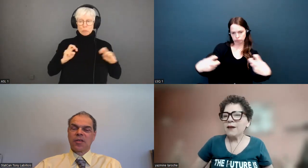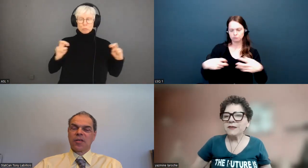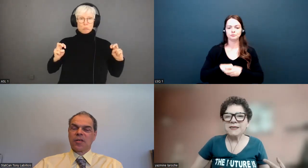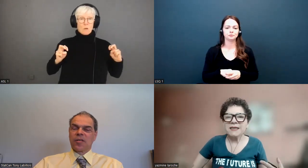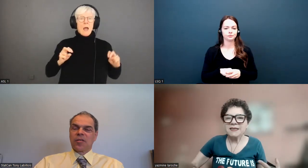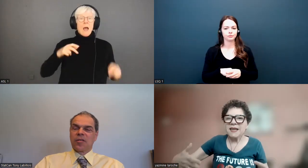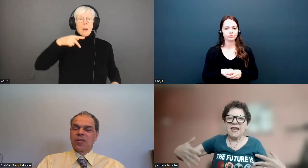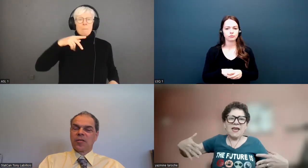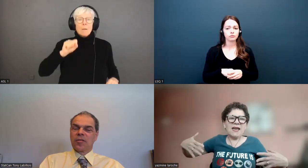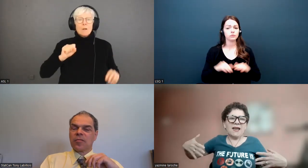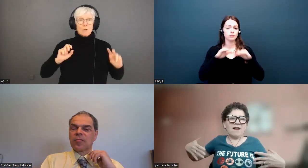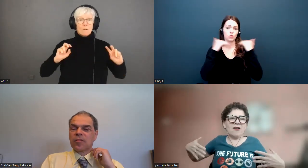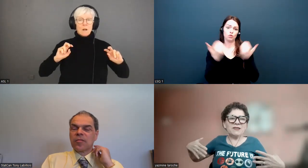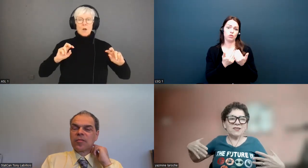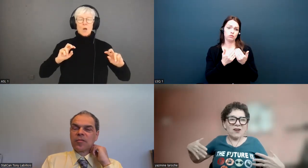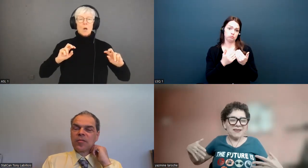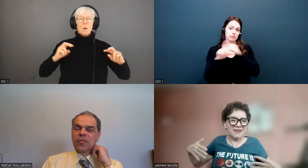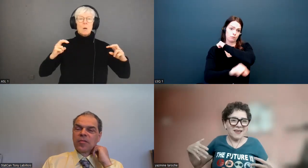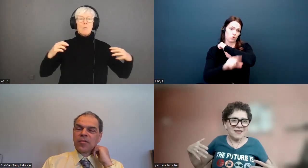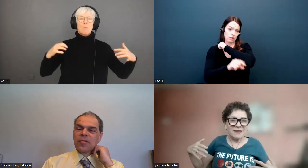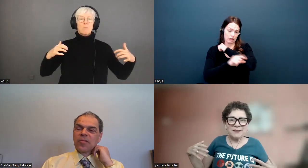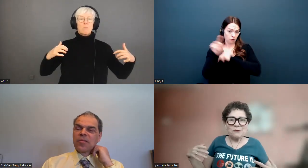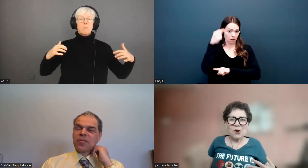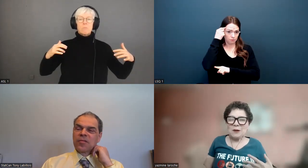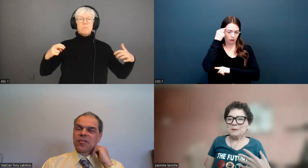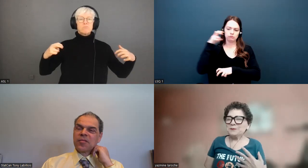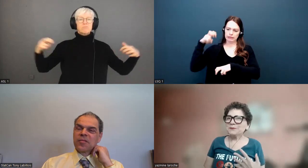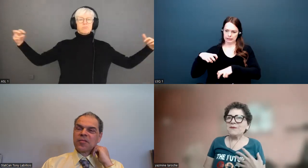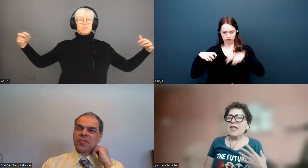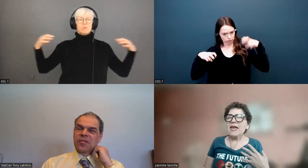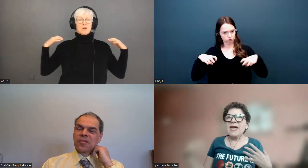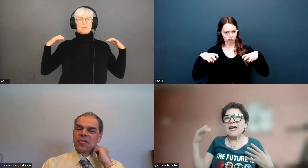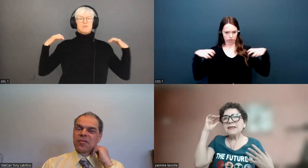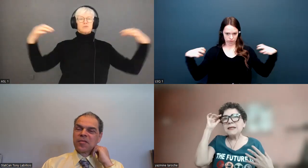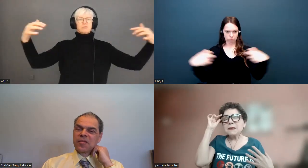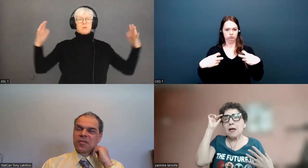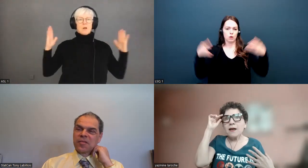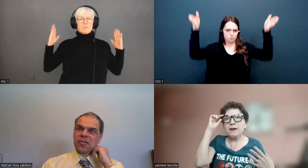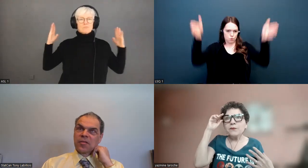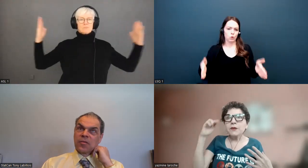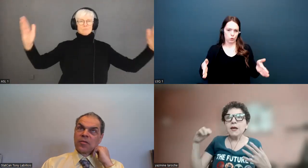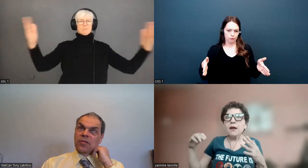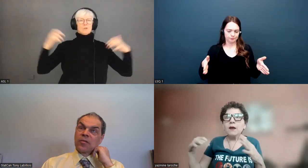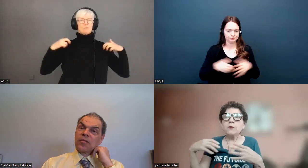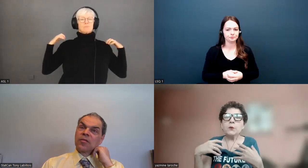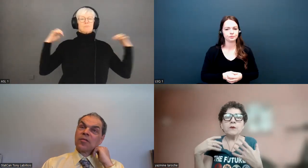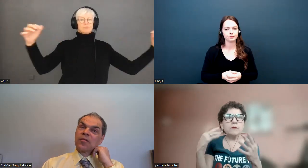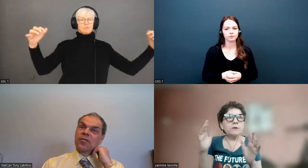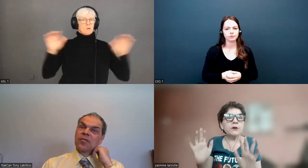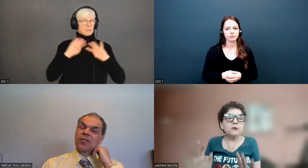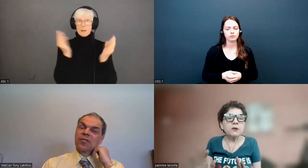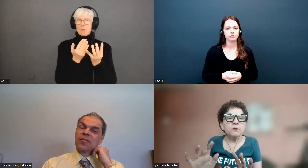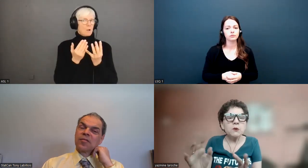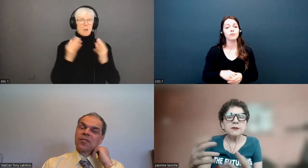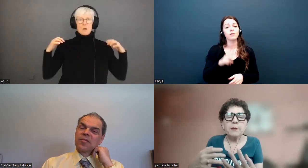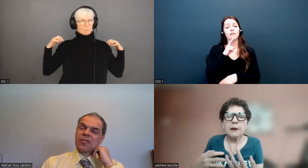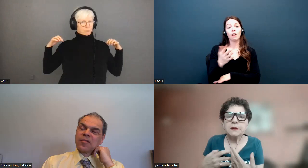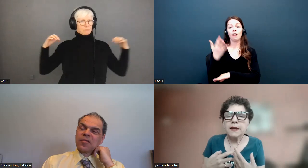have to sit on the side against a wall and at the time there were very strict rules about